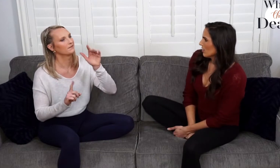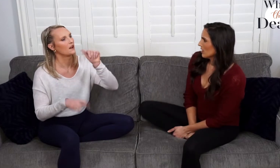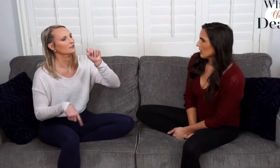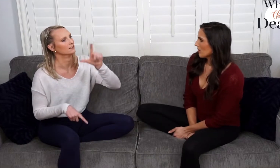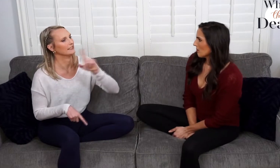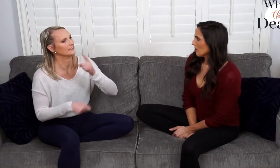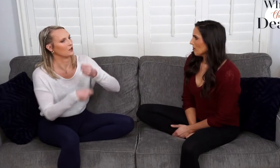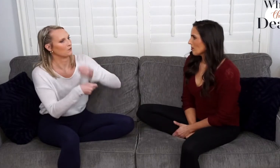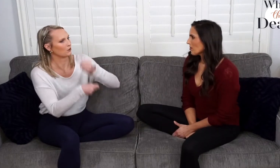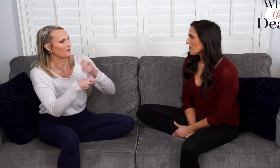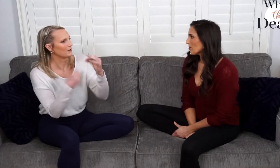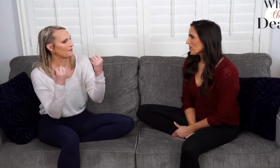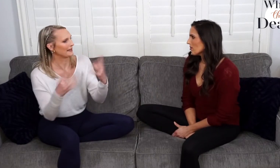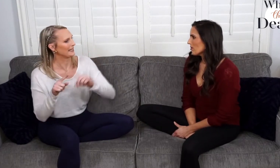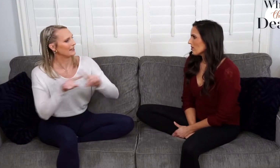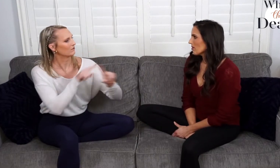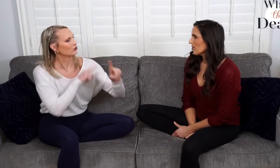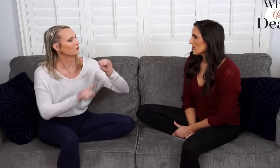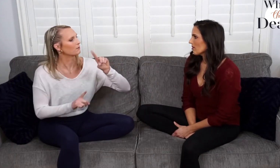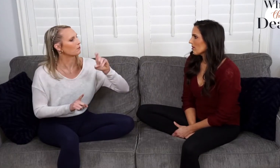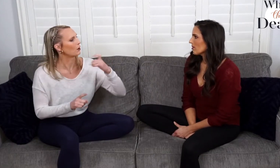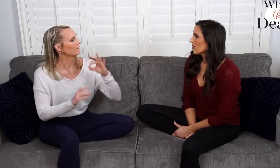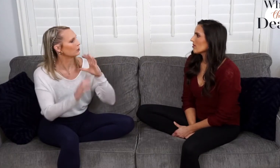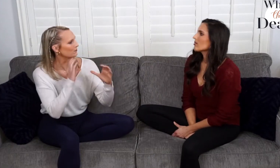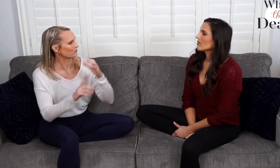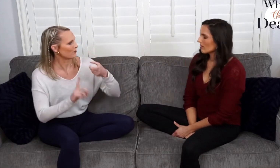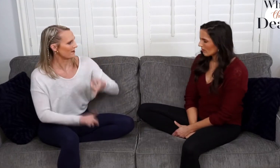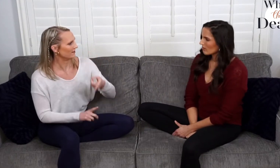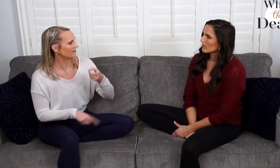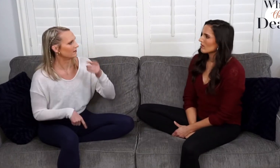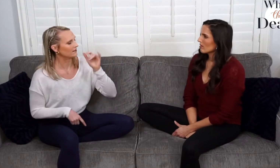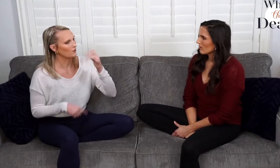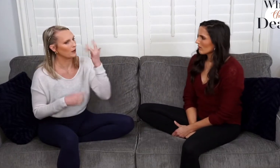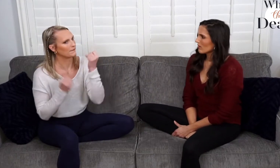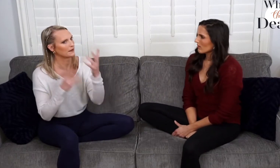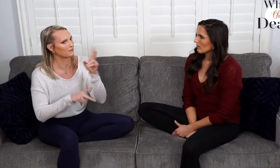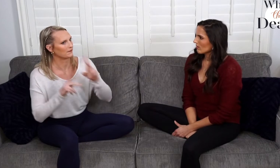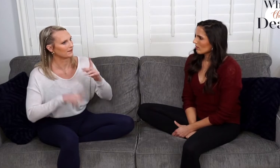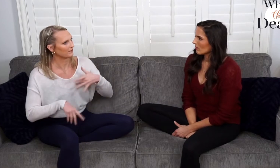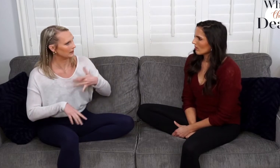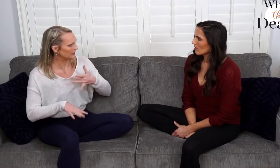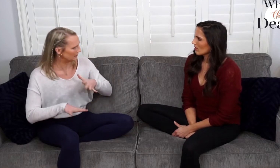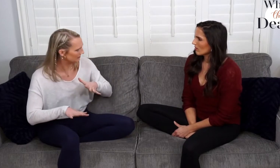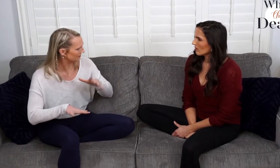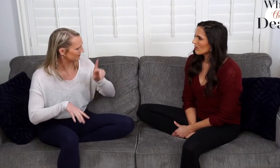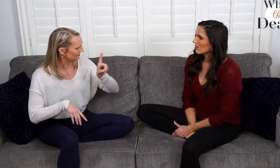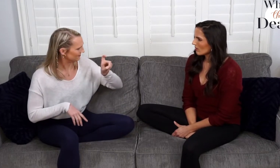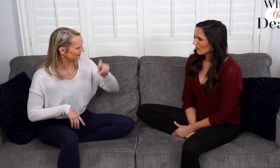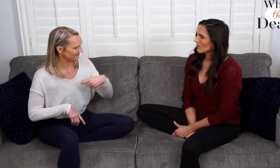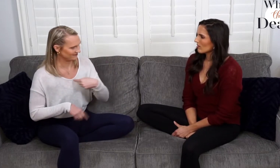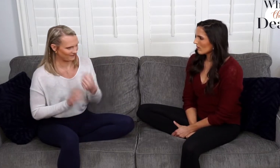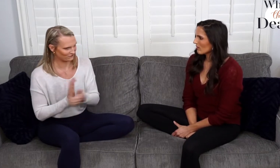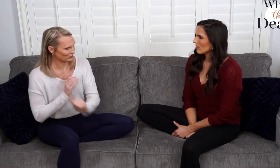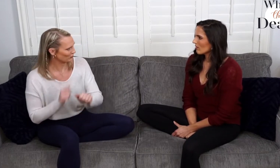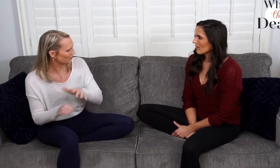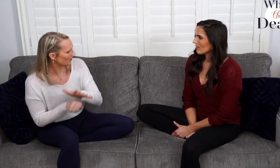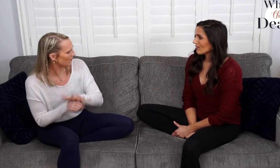And I think ASL as an umbrella for many different modes of communication and that's why a lot of people always feel hesitant like am I fluent